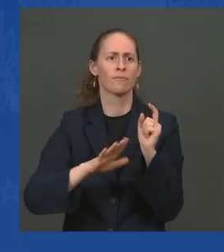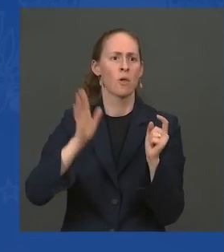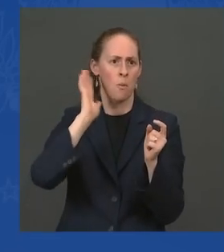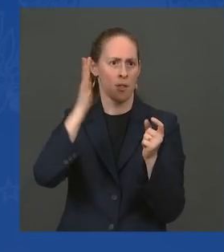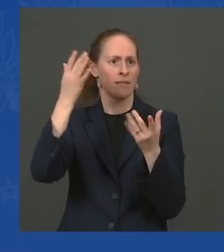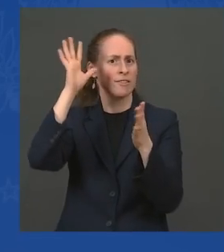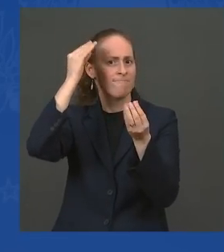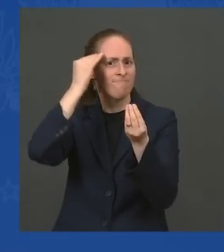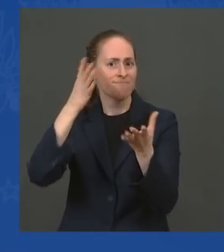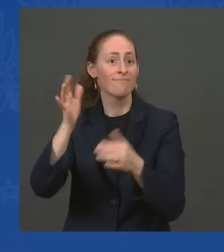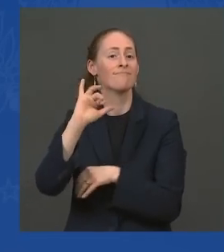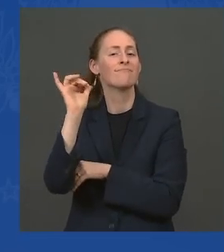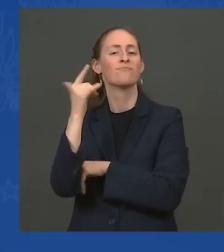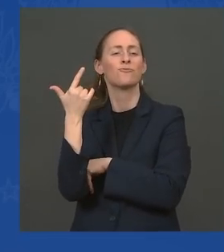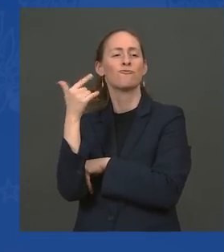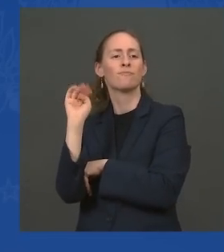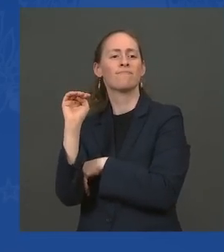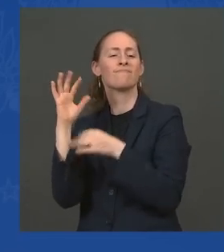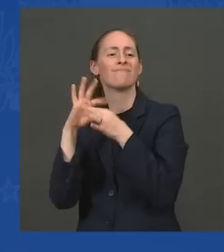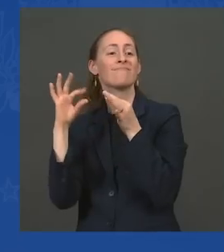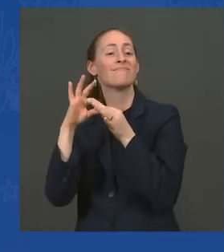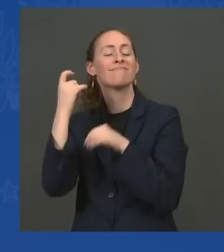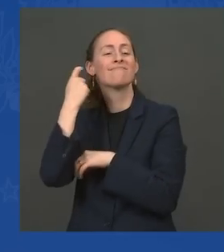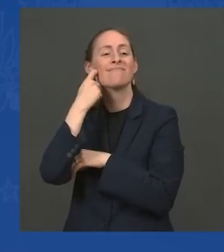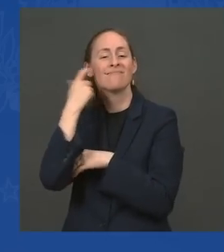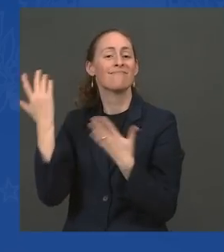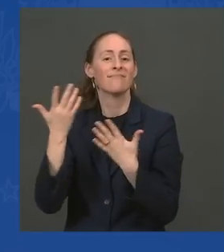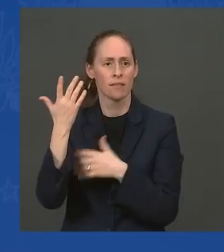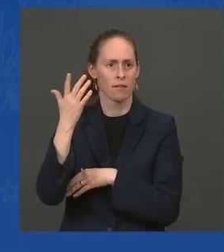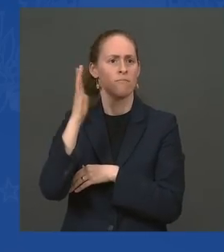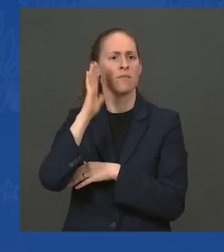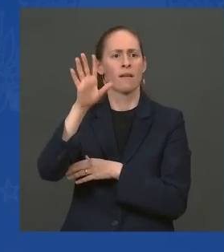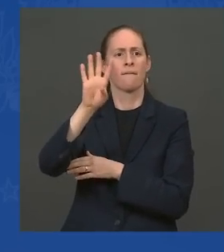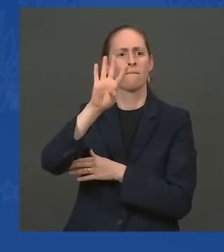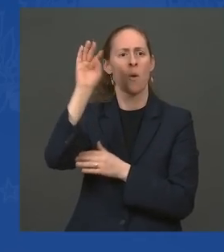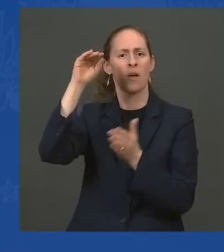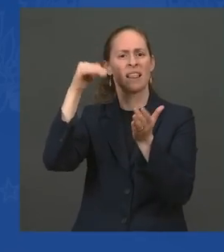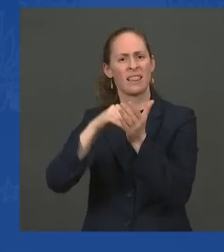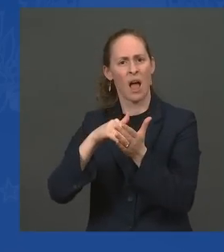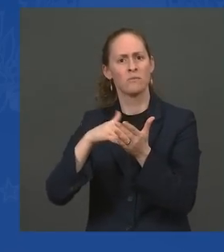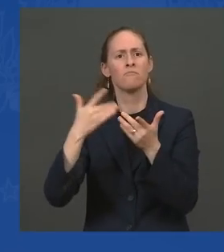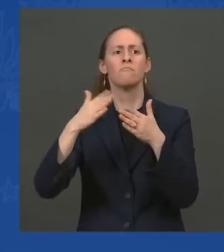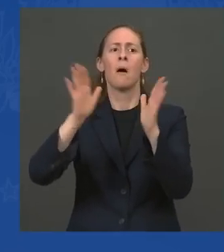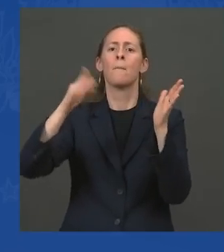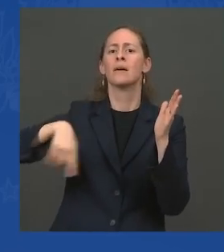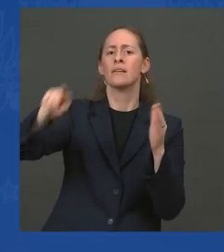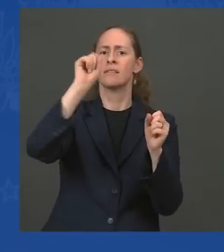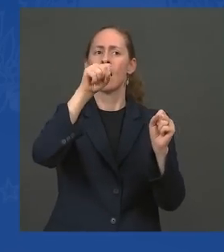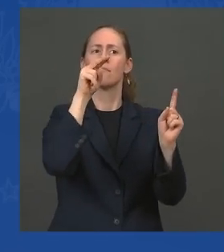it's going to install 40,000 public charging stations, as we're going to unleash a lot more than that.